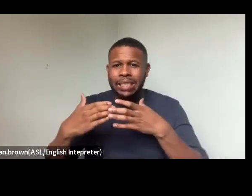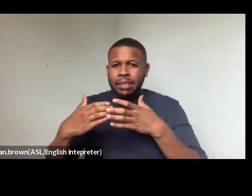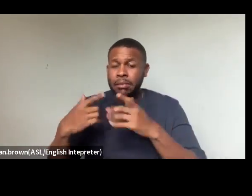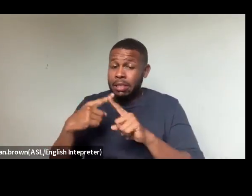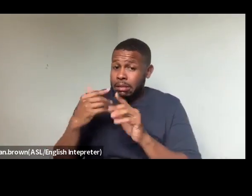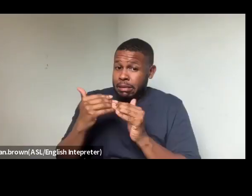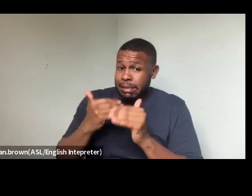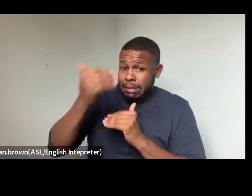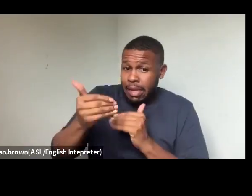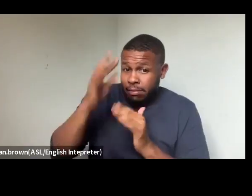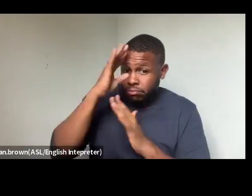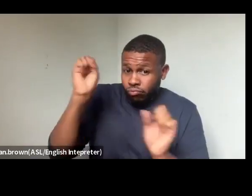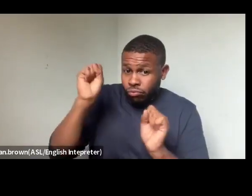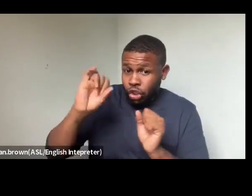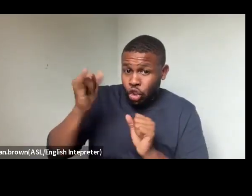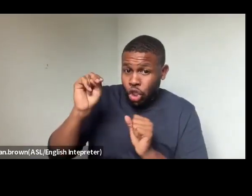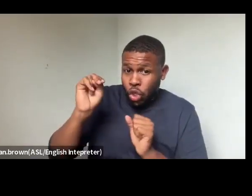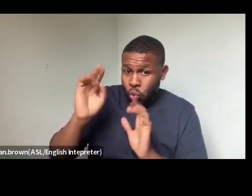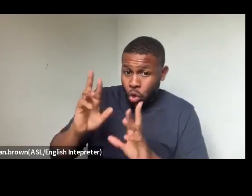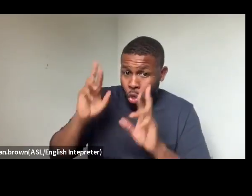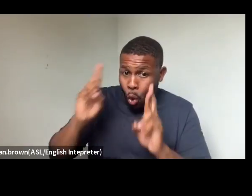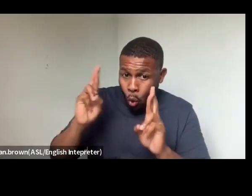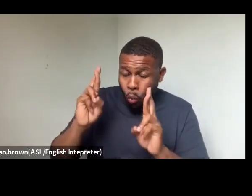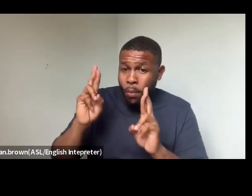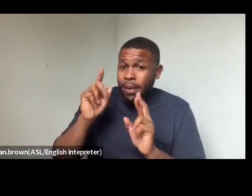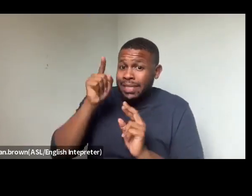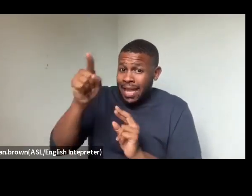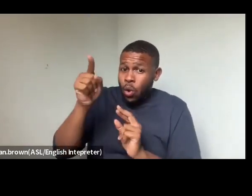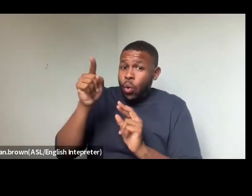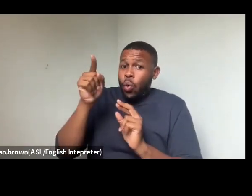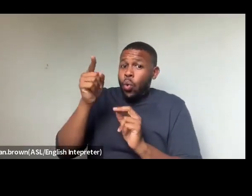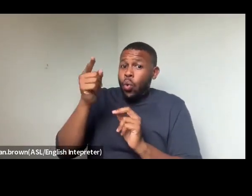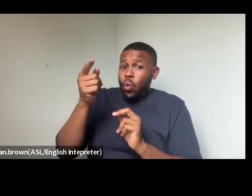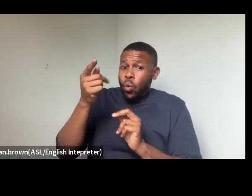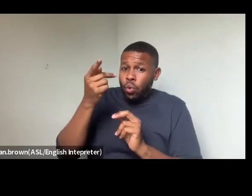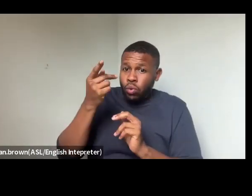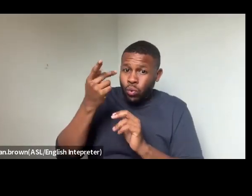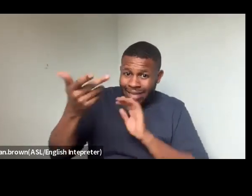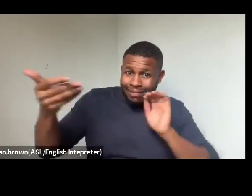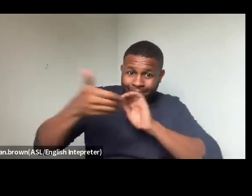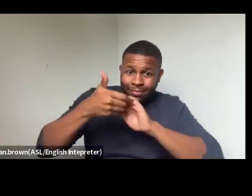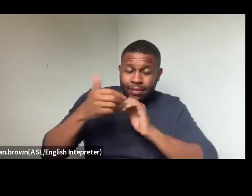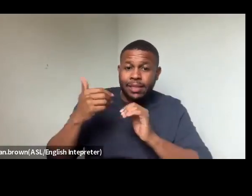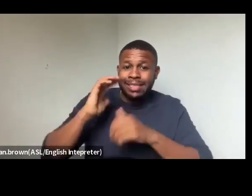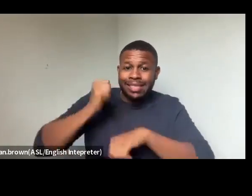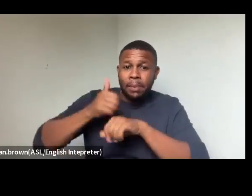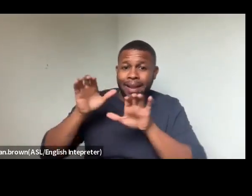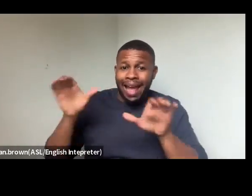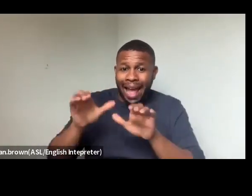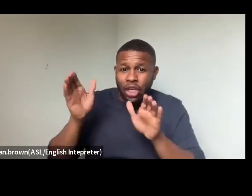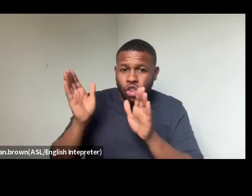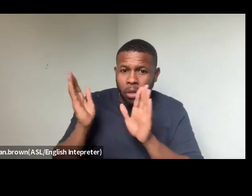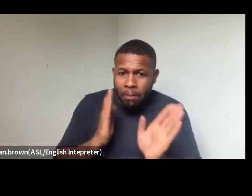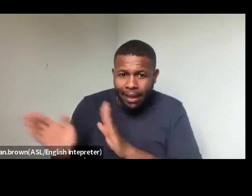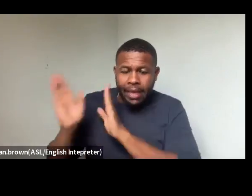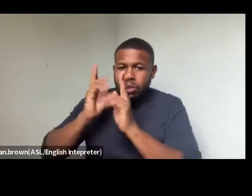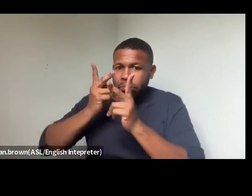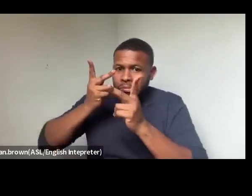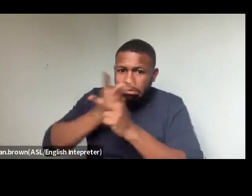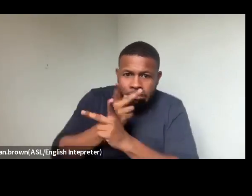is we got this group of around 100 people together last week, across healthcare, law, and policy.